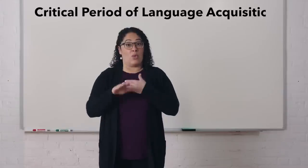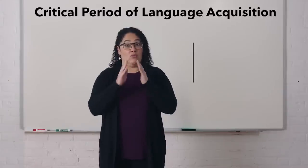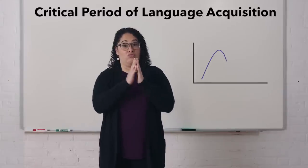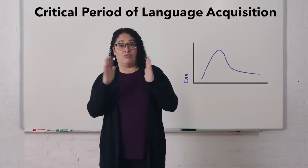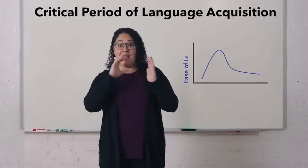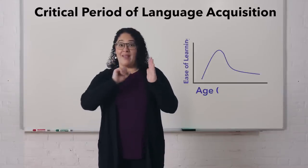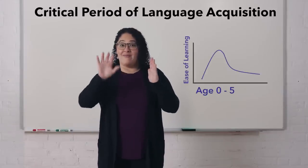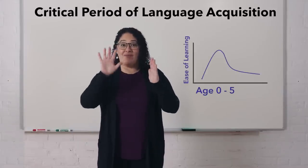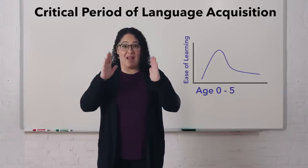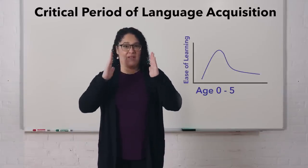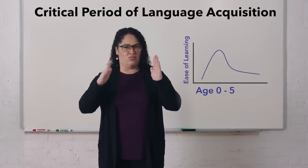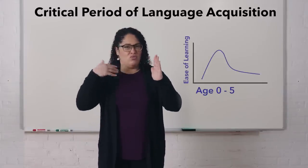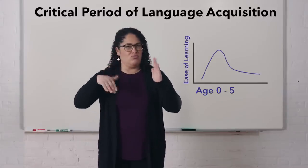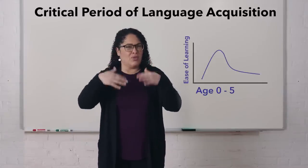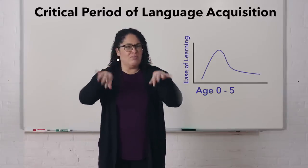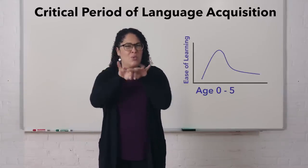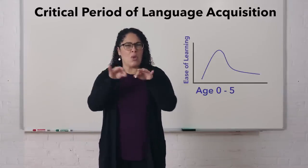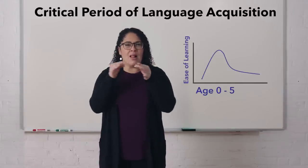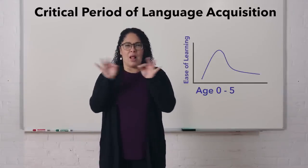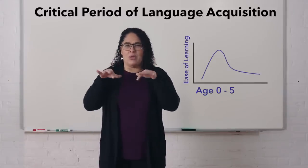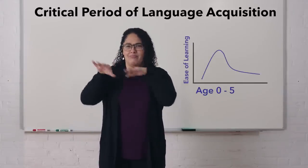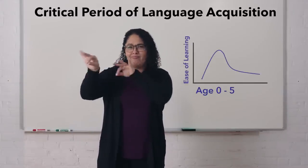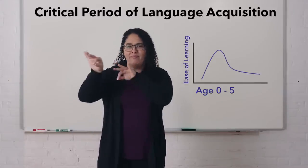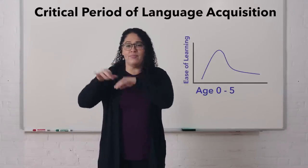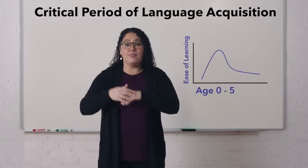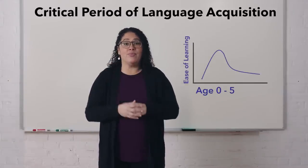Birth to age five is a critical period of language acquisition.